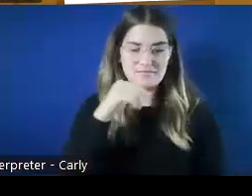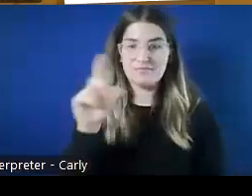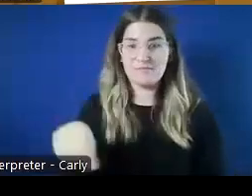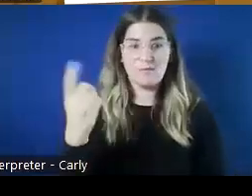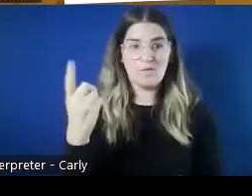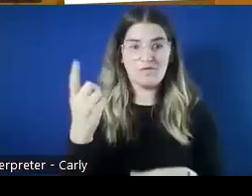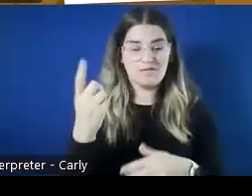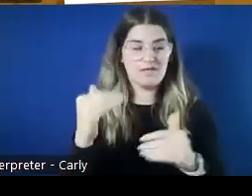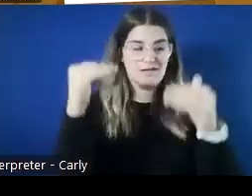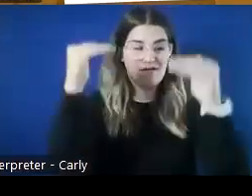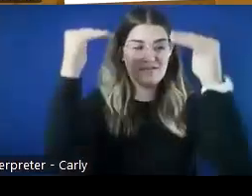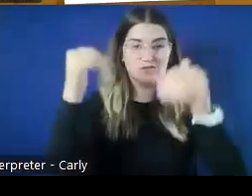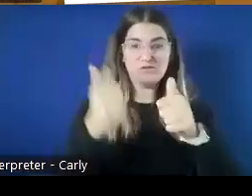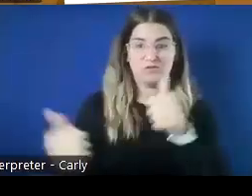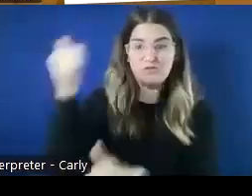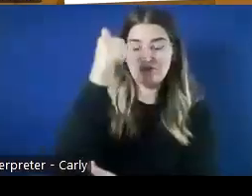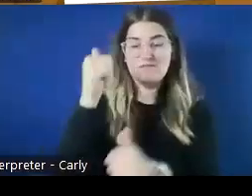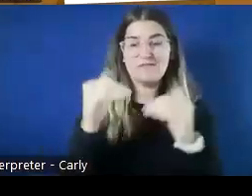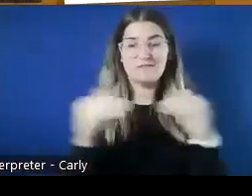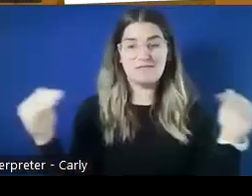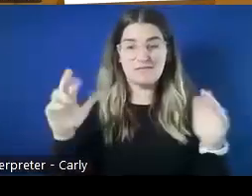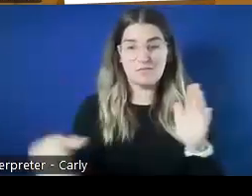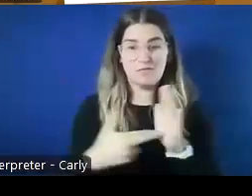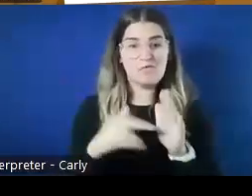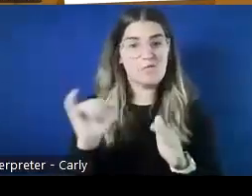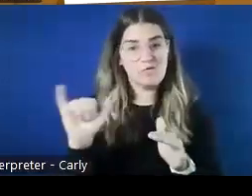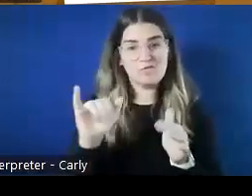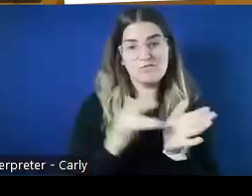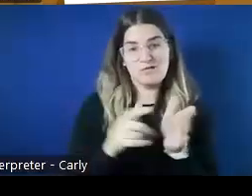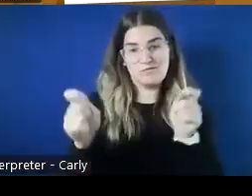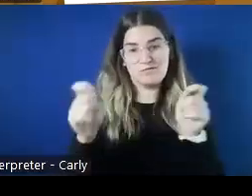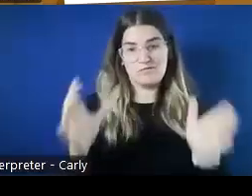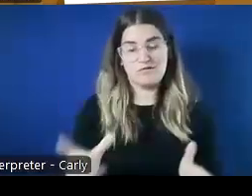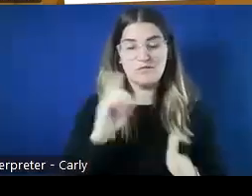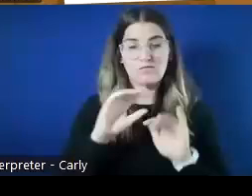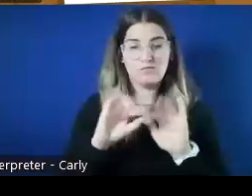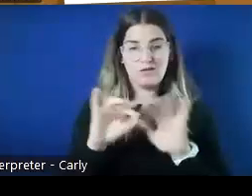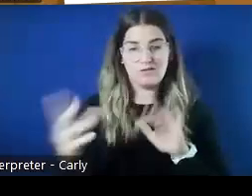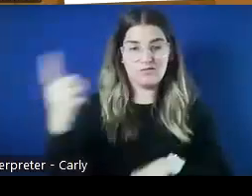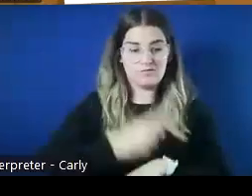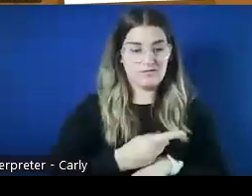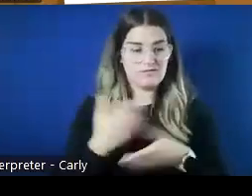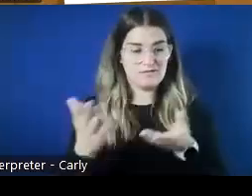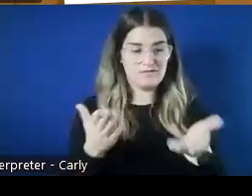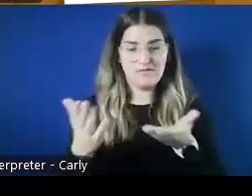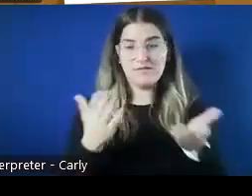role but he's also the medical director for the brighter day service and Leah Ward Dr Leah Ward